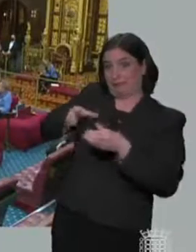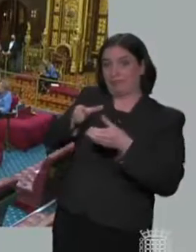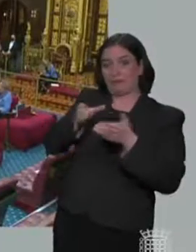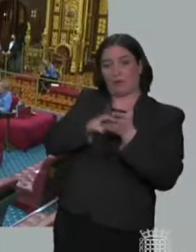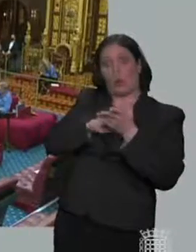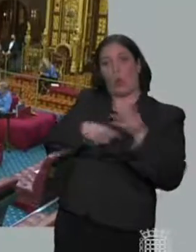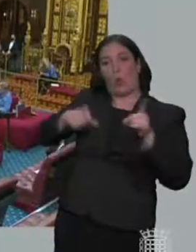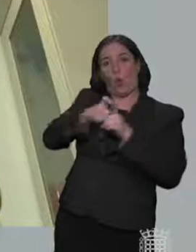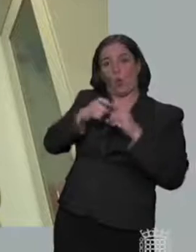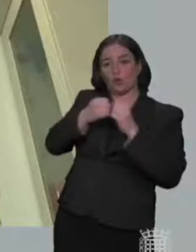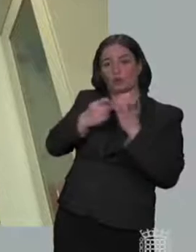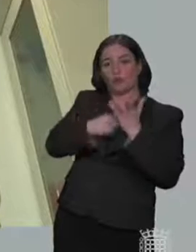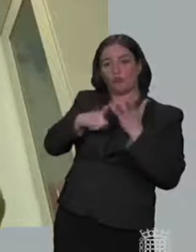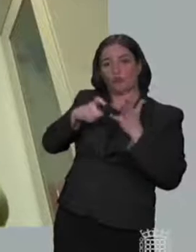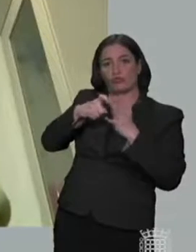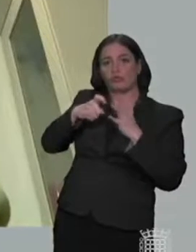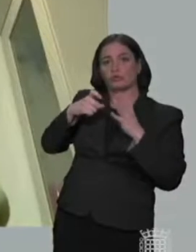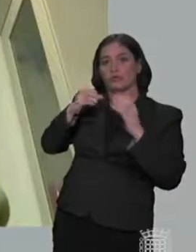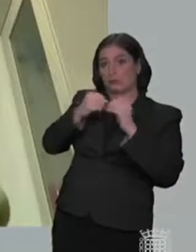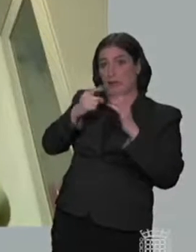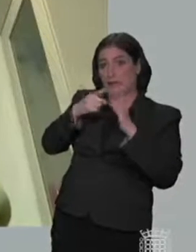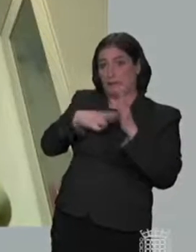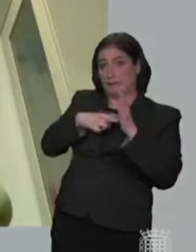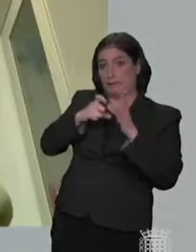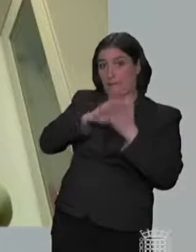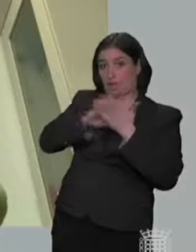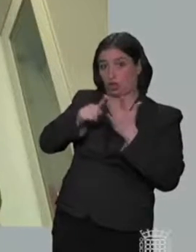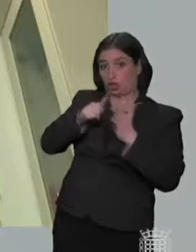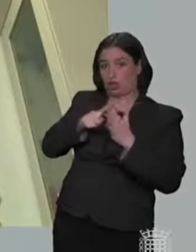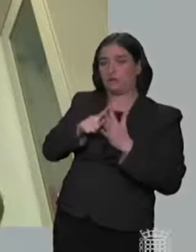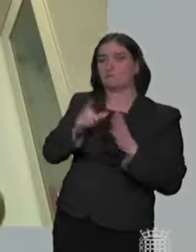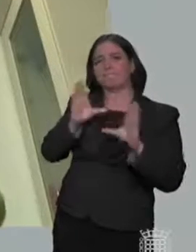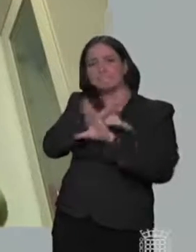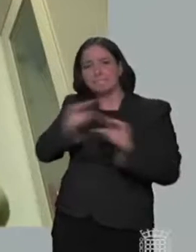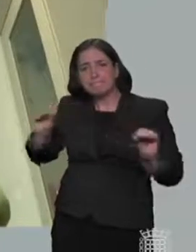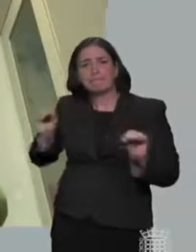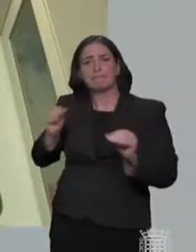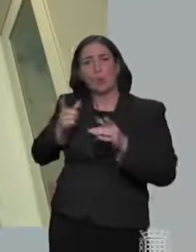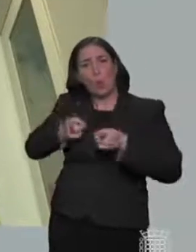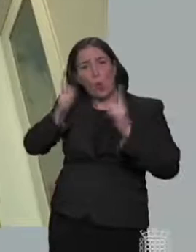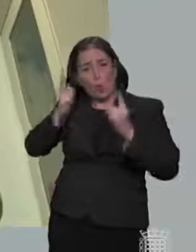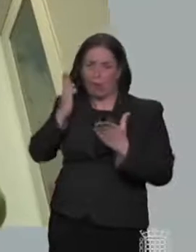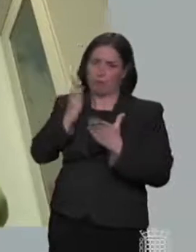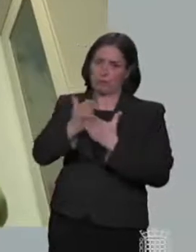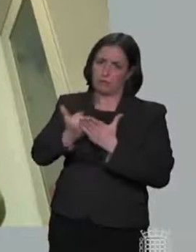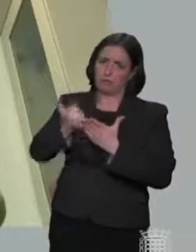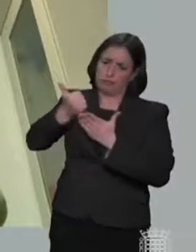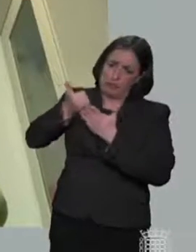my dogs i've only welcome this bill and pay tribute to all those people